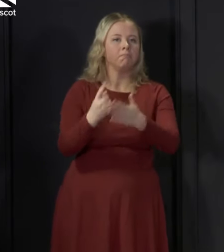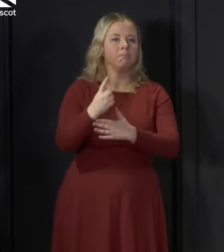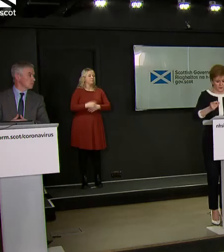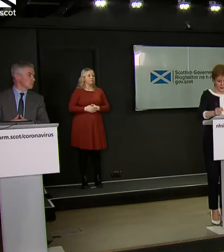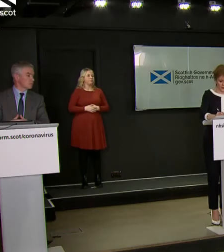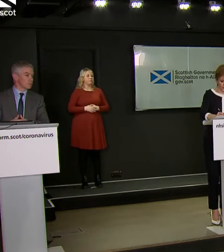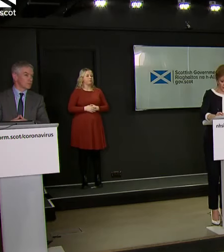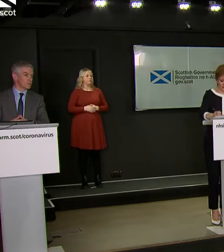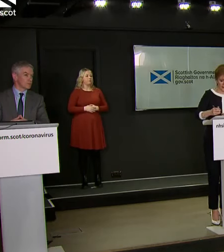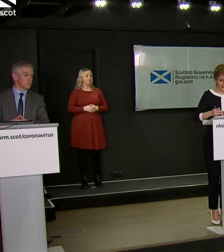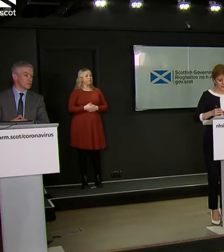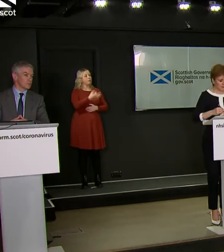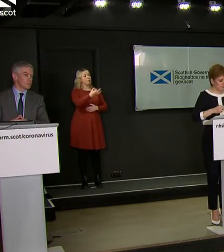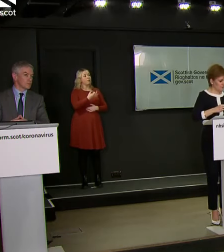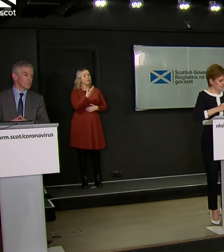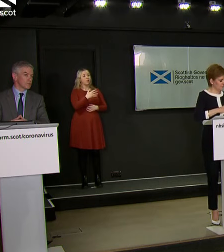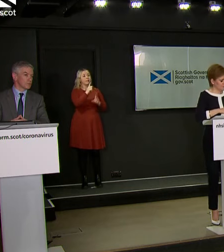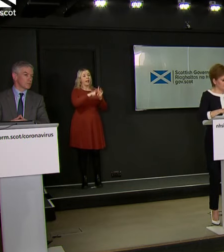James Matthews, Sky?